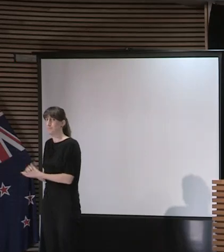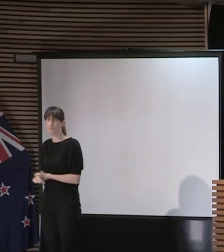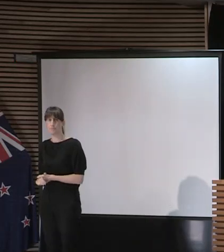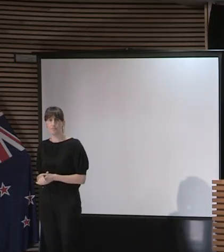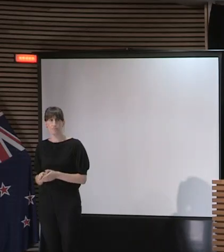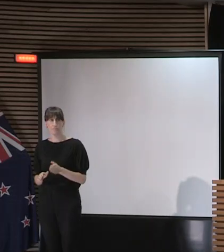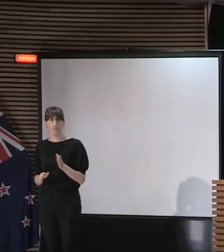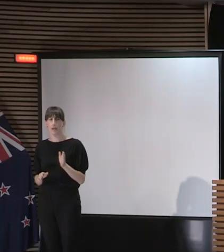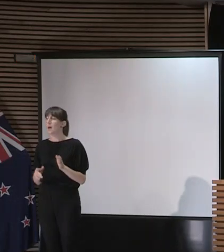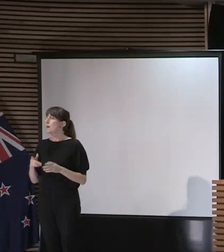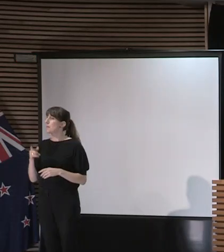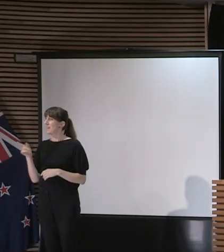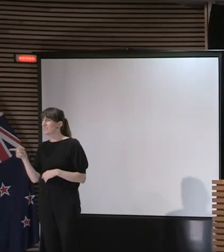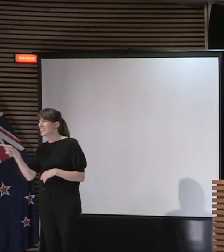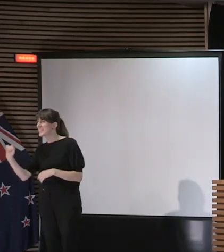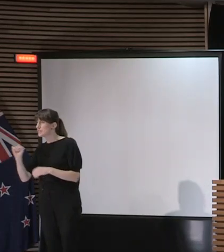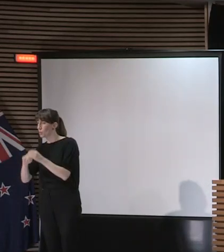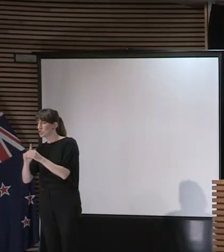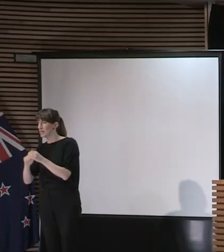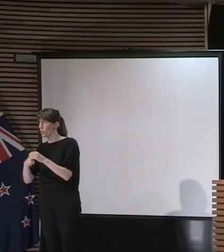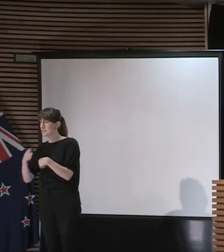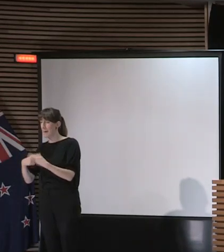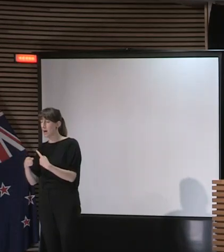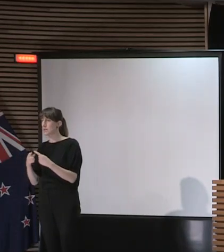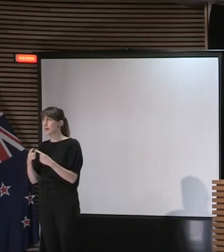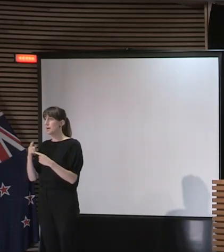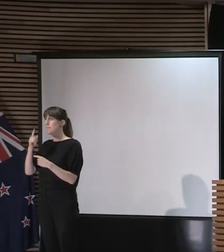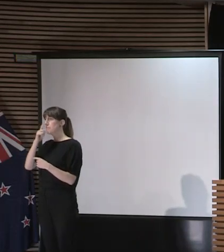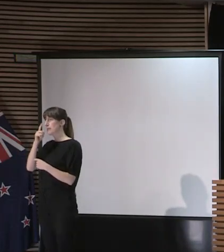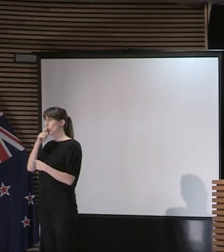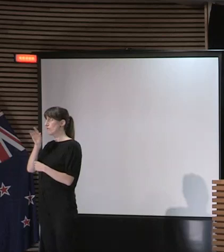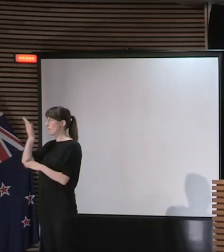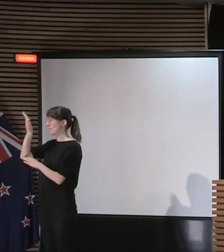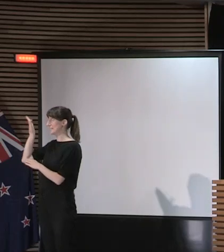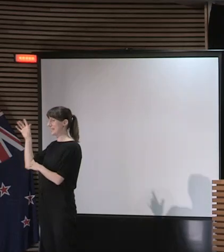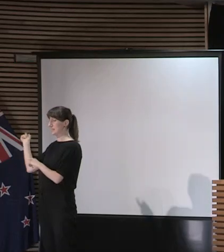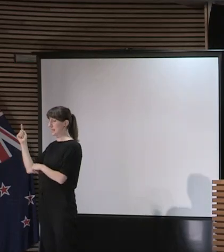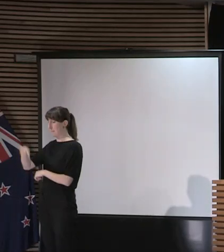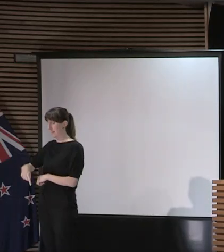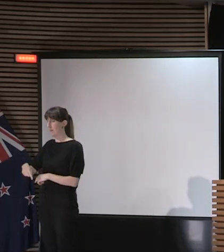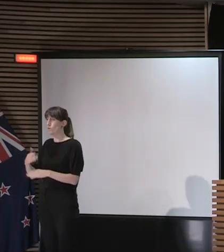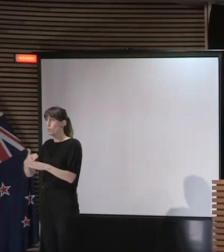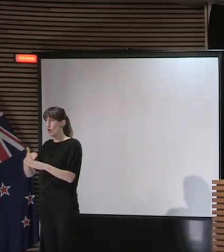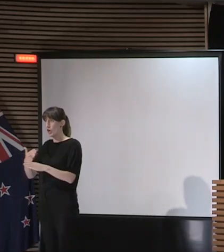income would otherwise do. But the Minister was asked will migrants who are stuck here have access to the